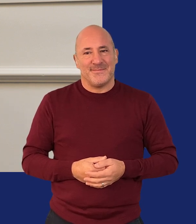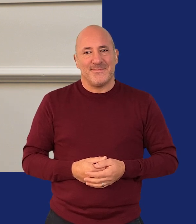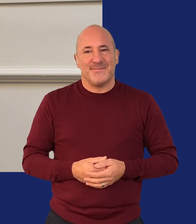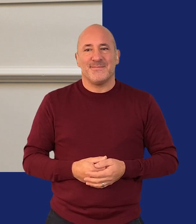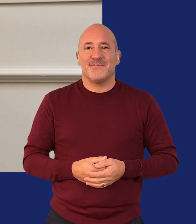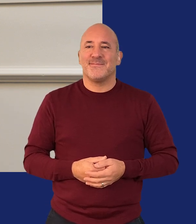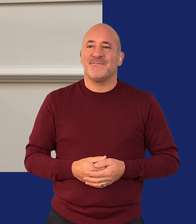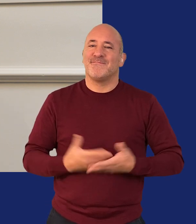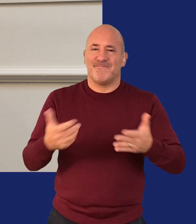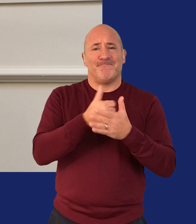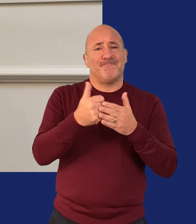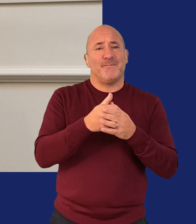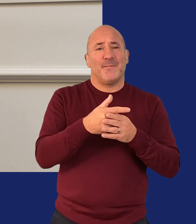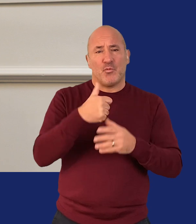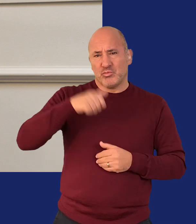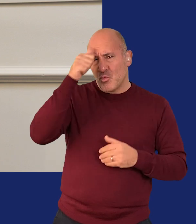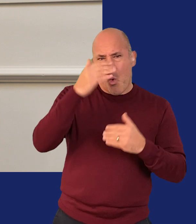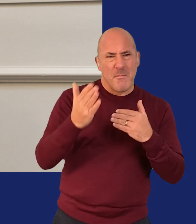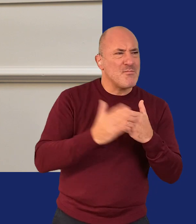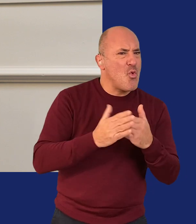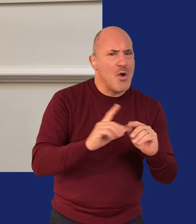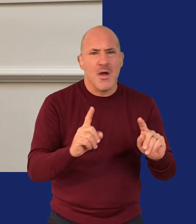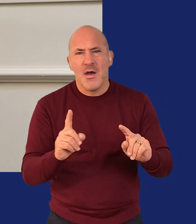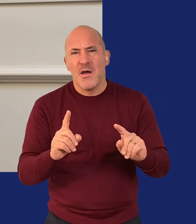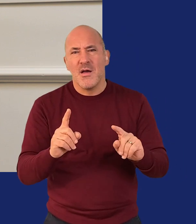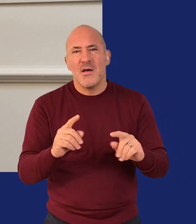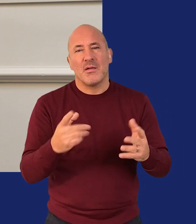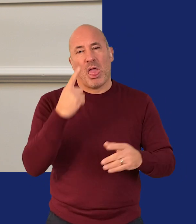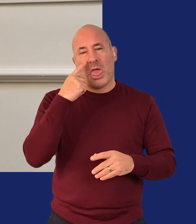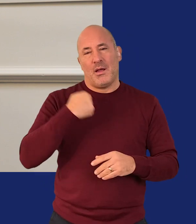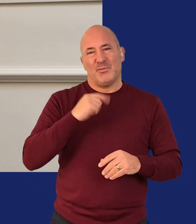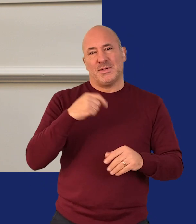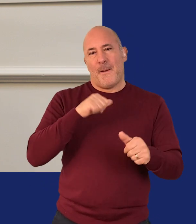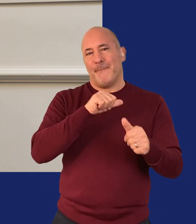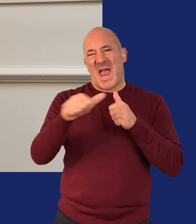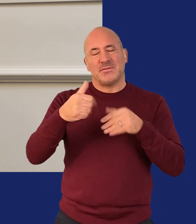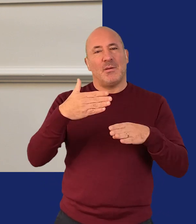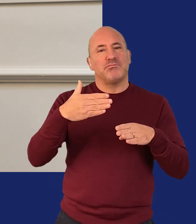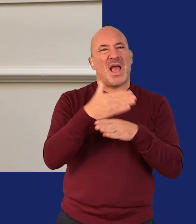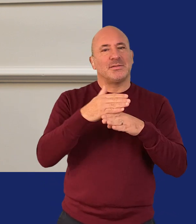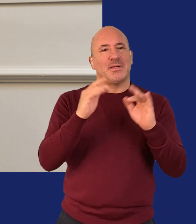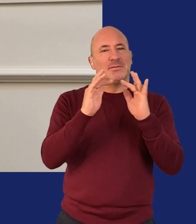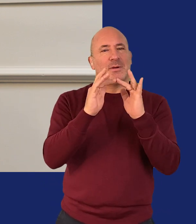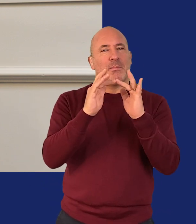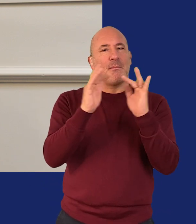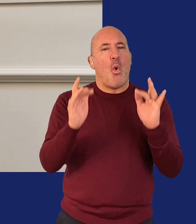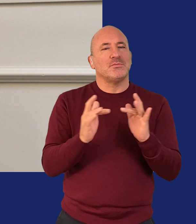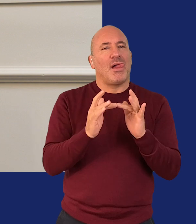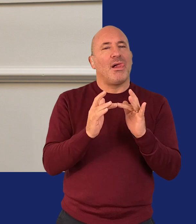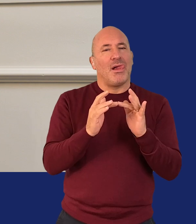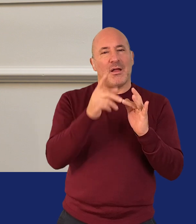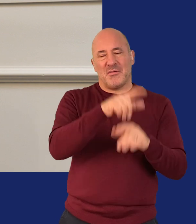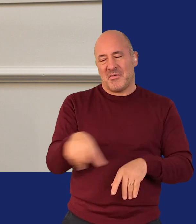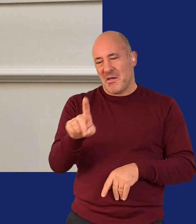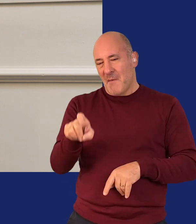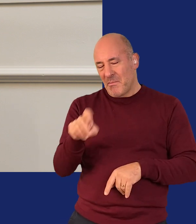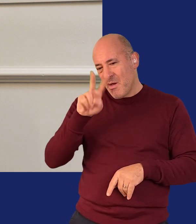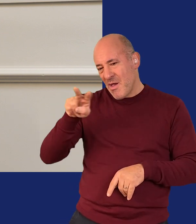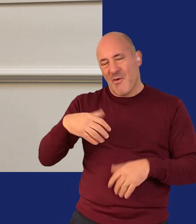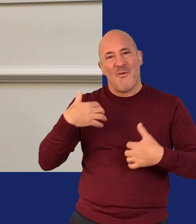And as ever, if you would like to find out more, please check